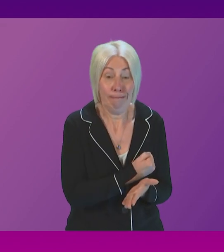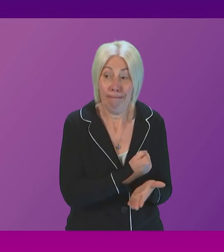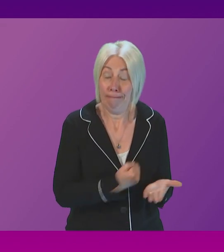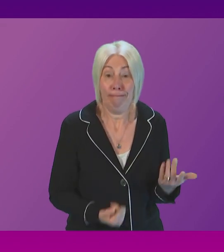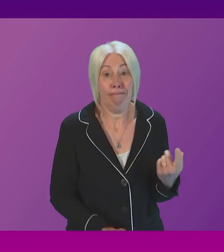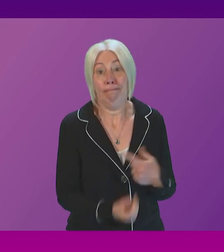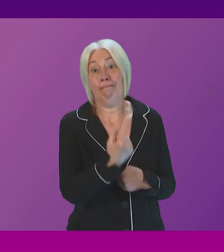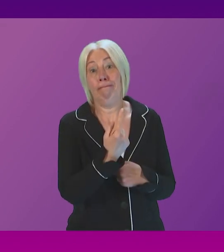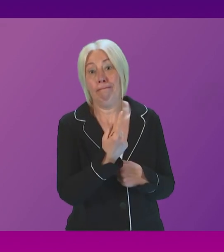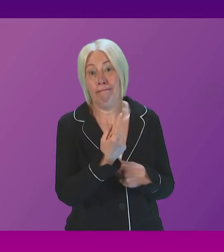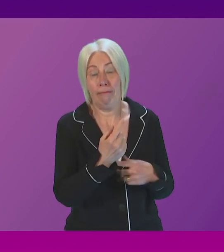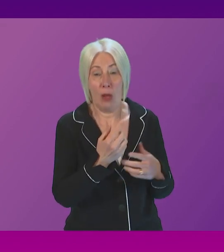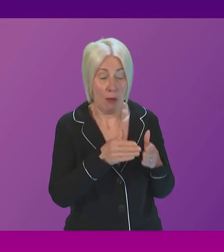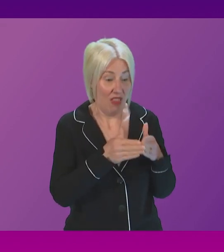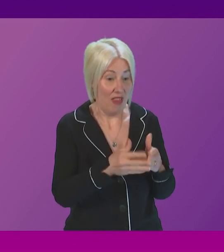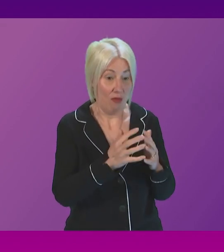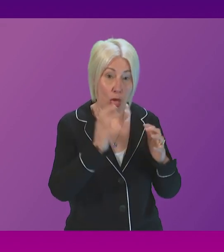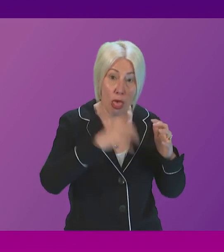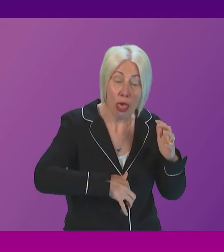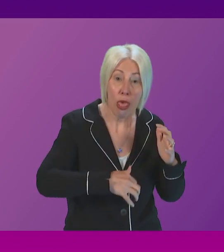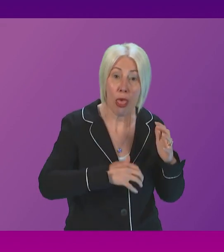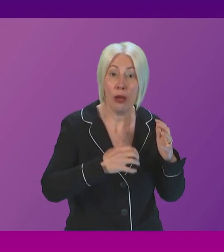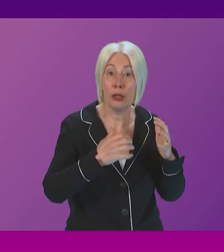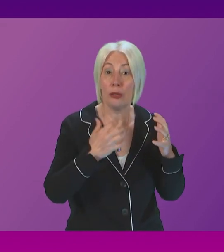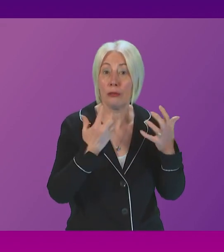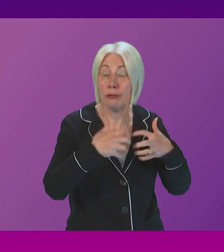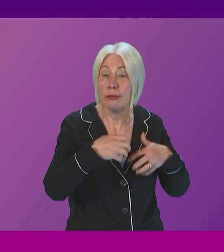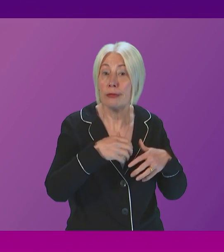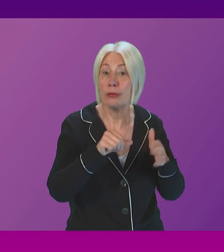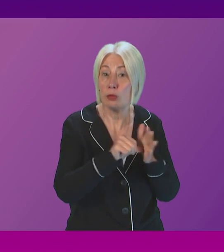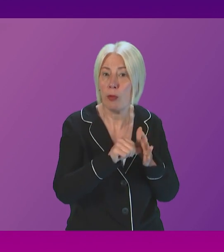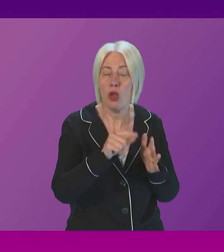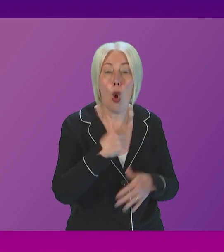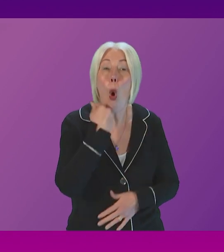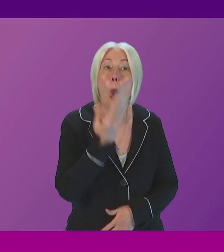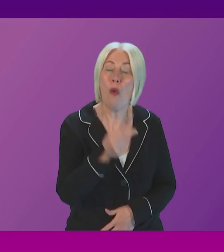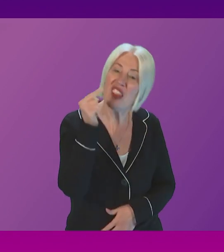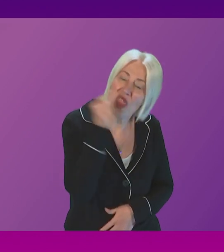when there is a breakdown of a ferry, it is not always that community that is impacted.